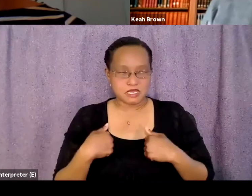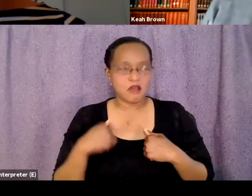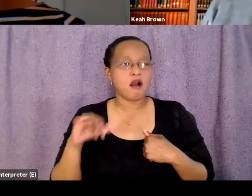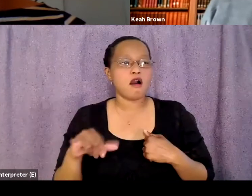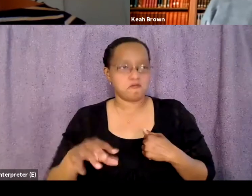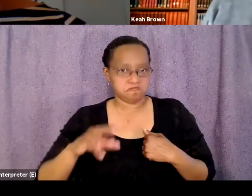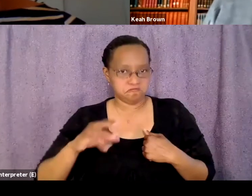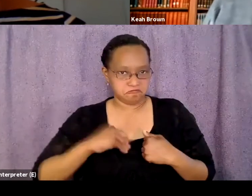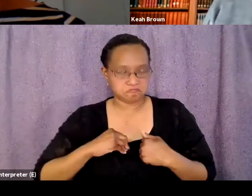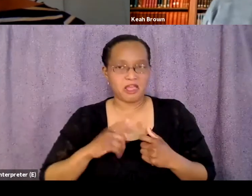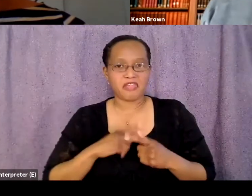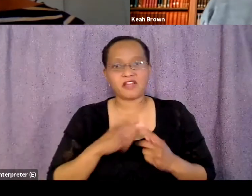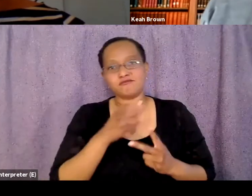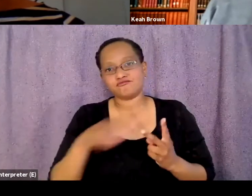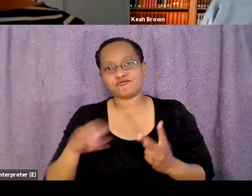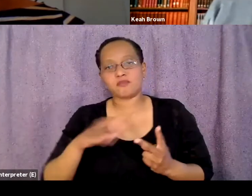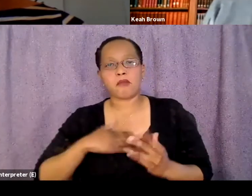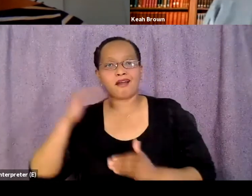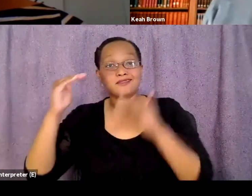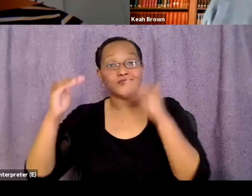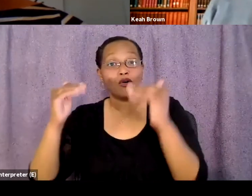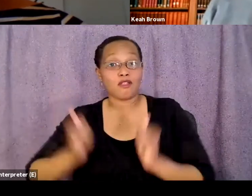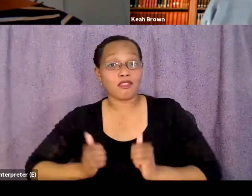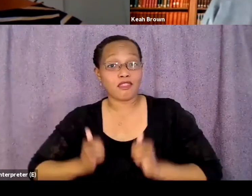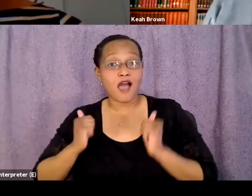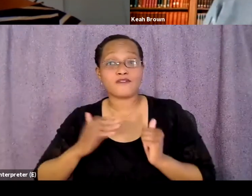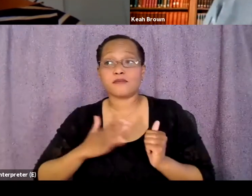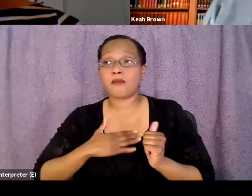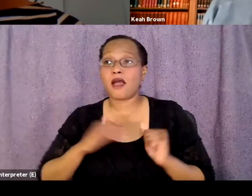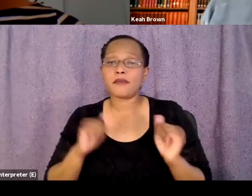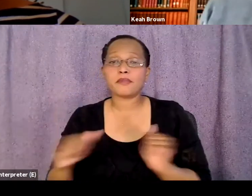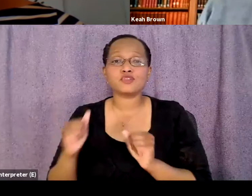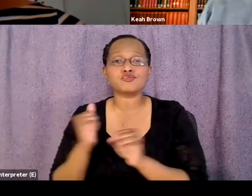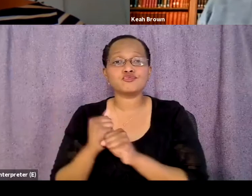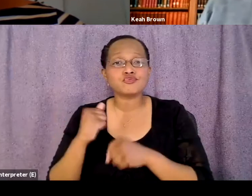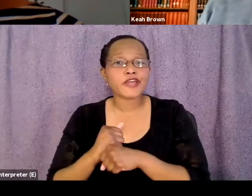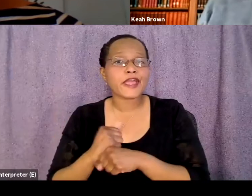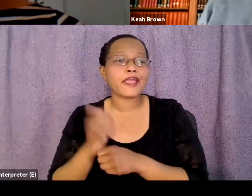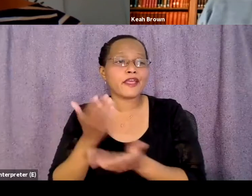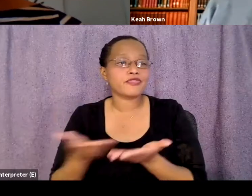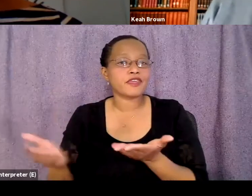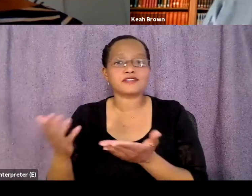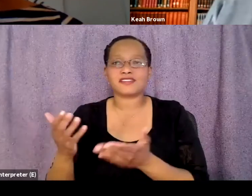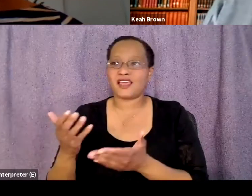to my adult life and my ability to actually create things within a deadline and not feel.